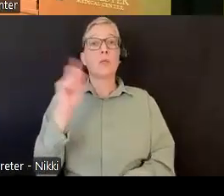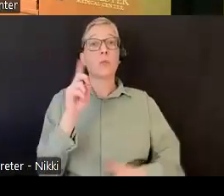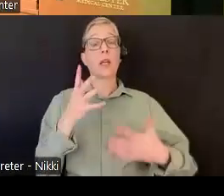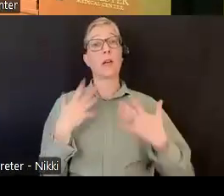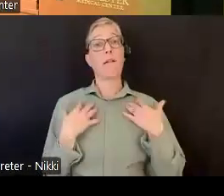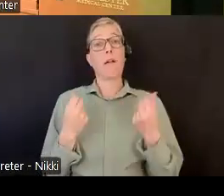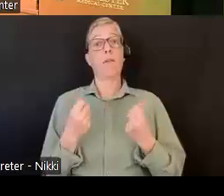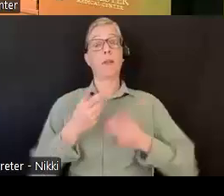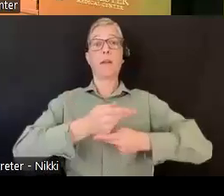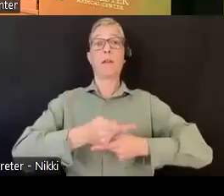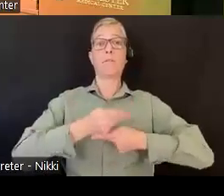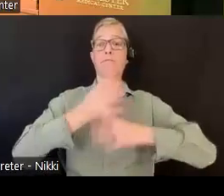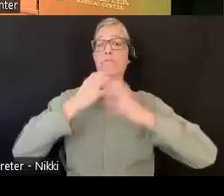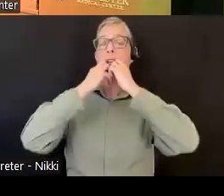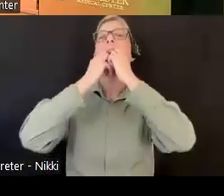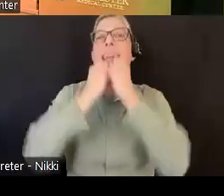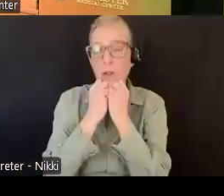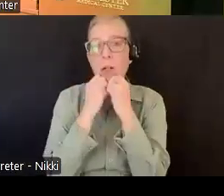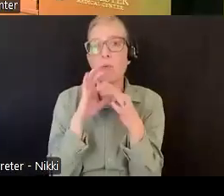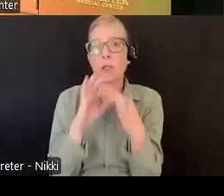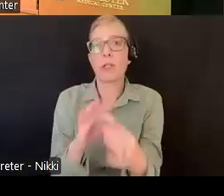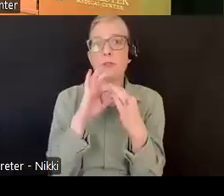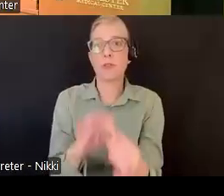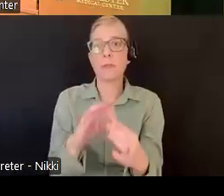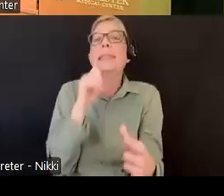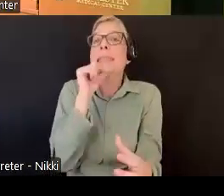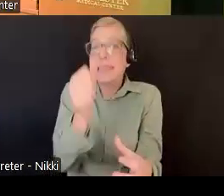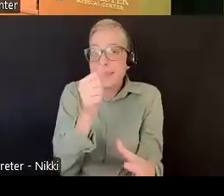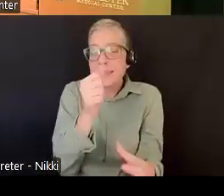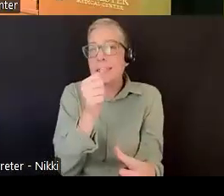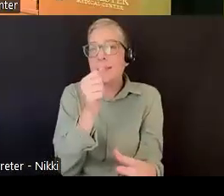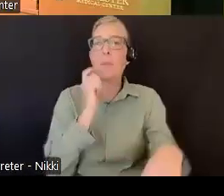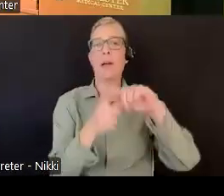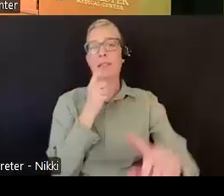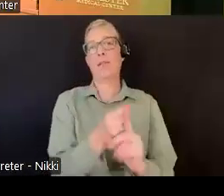positive for a patient's health, mental health and physical health. And that's the one key. And it